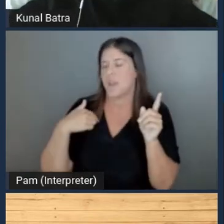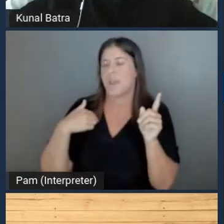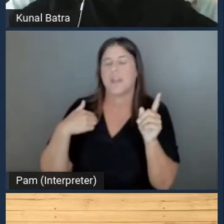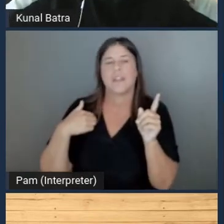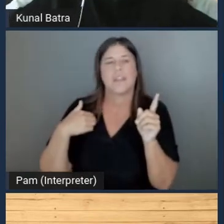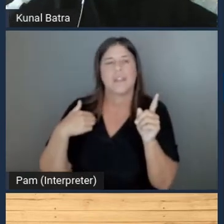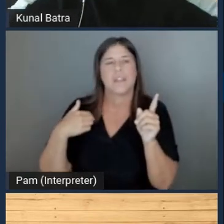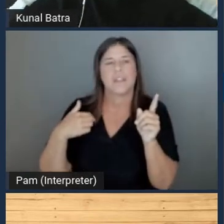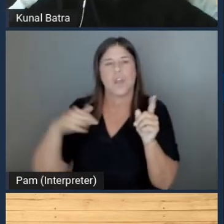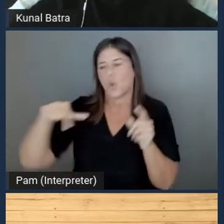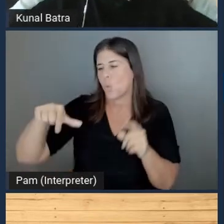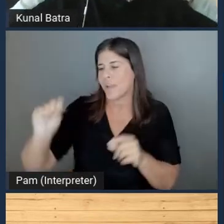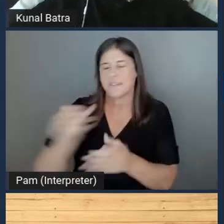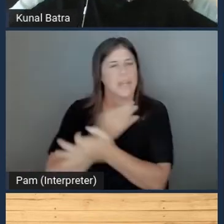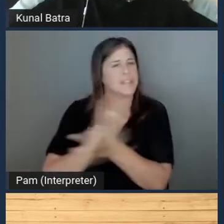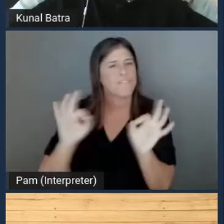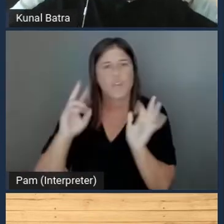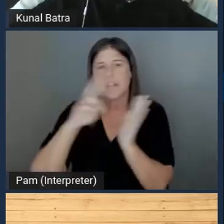QuickSight is free to sign up and you can just go to